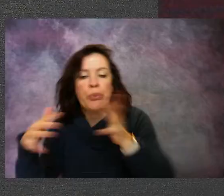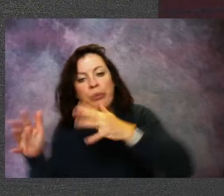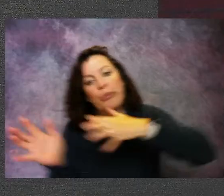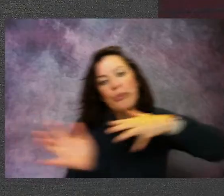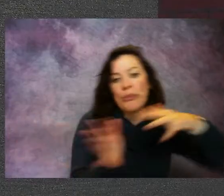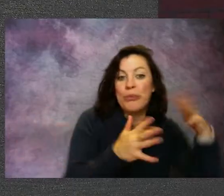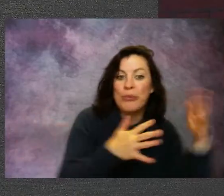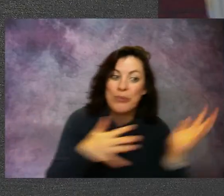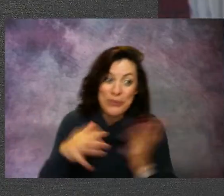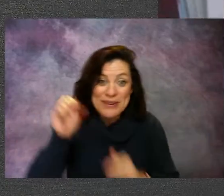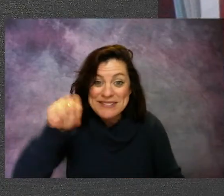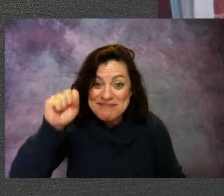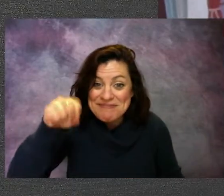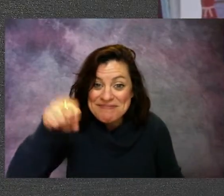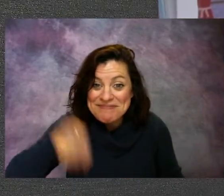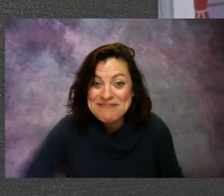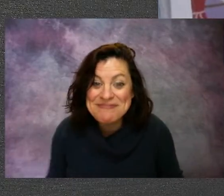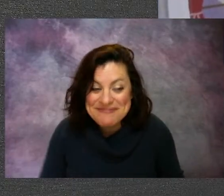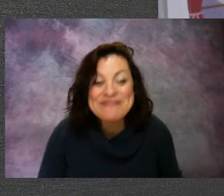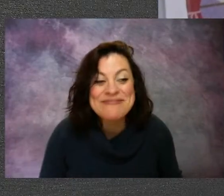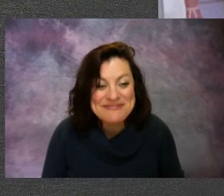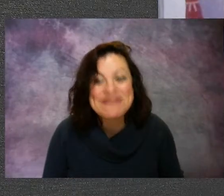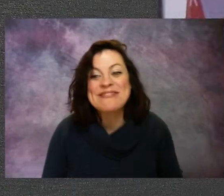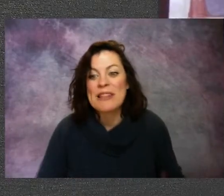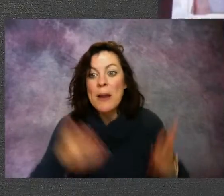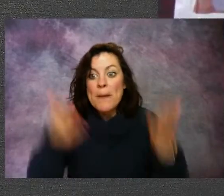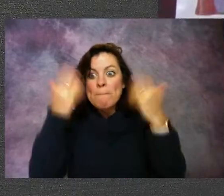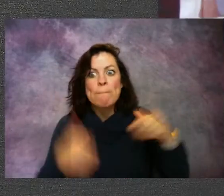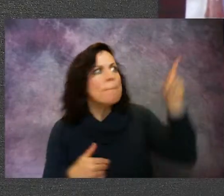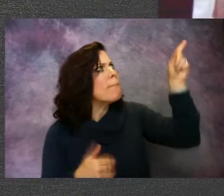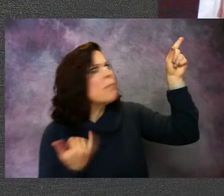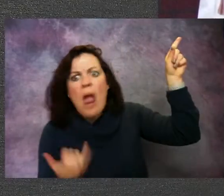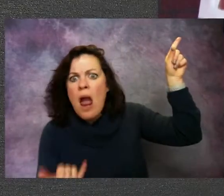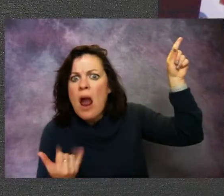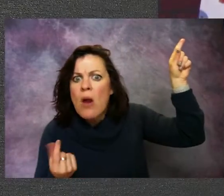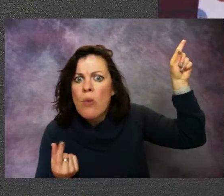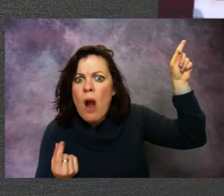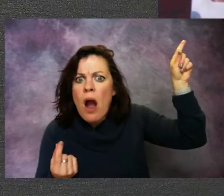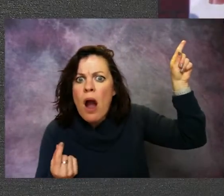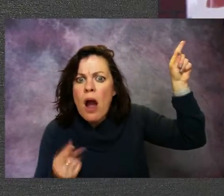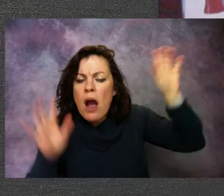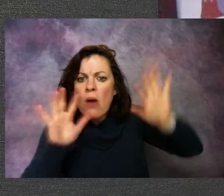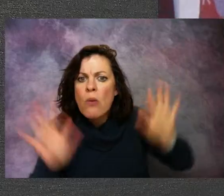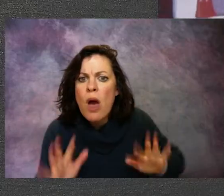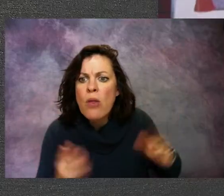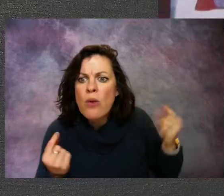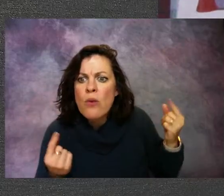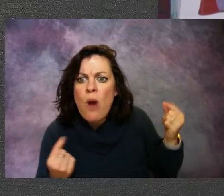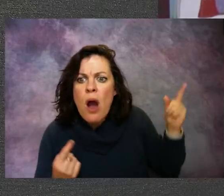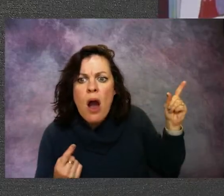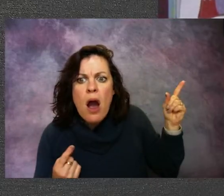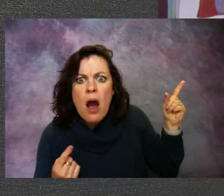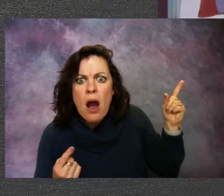What is the weather like today? It is stormy or rainy.